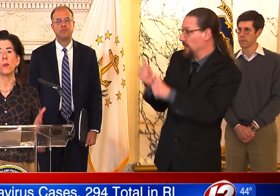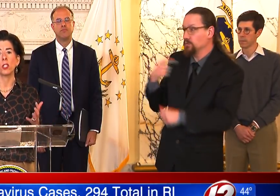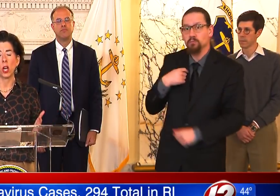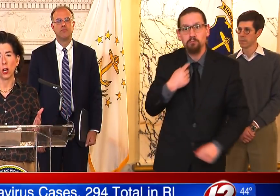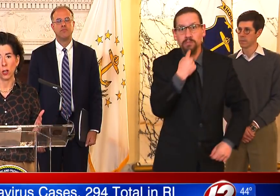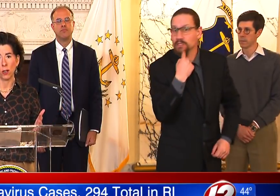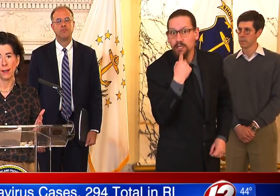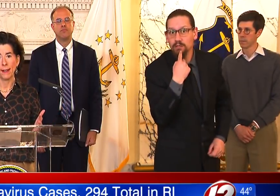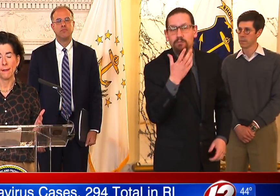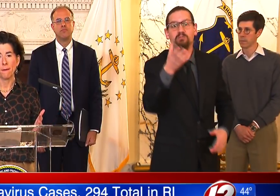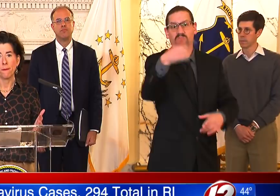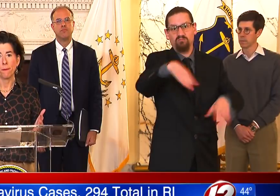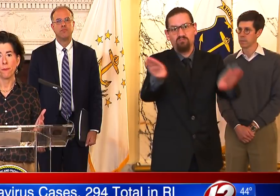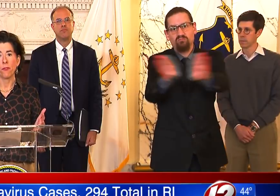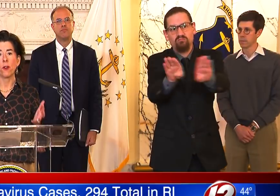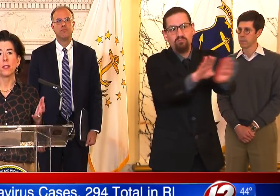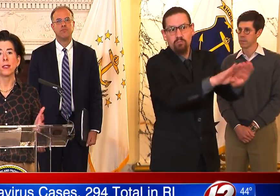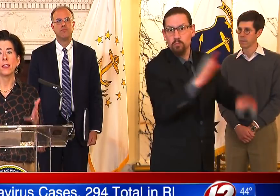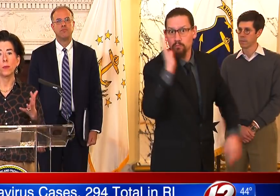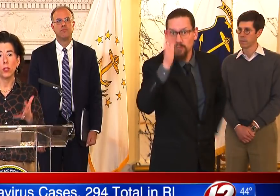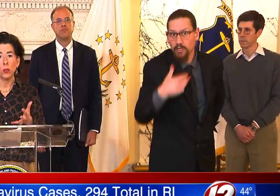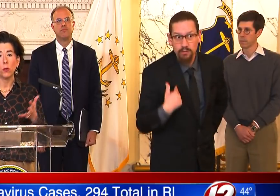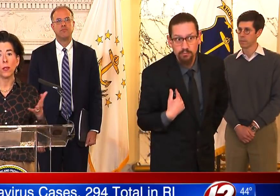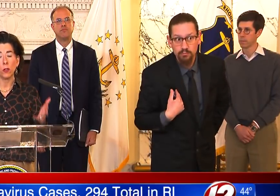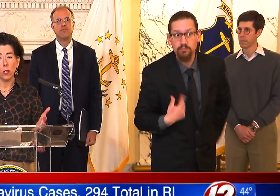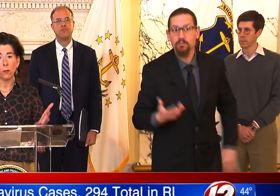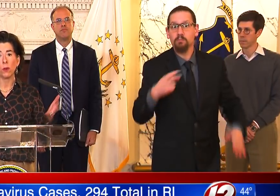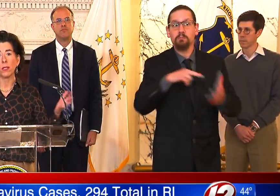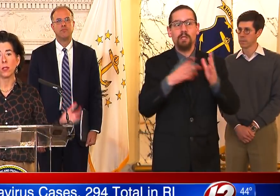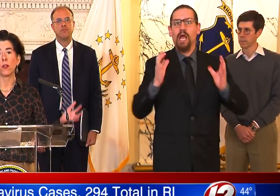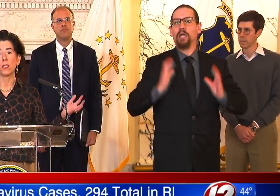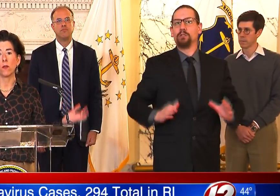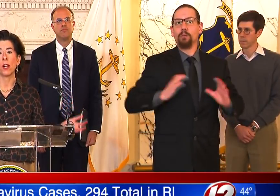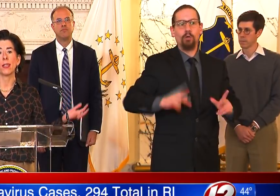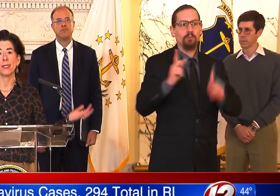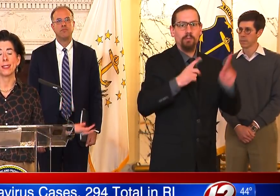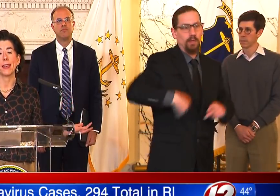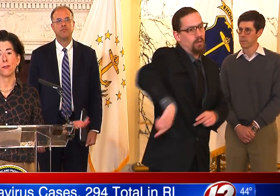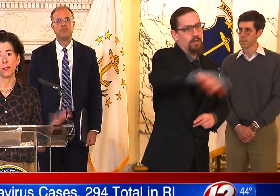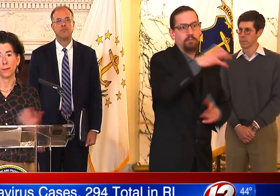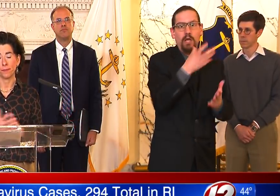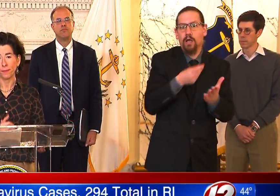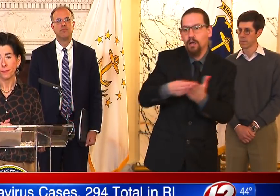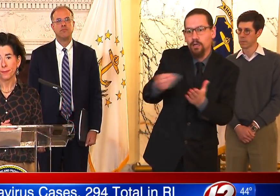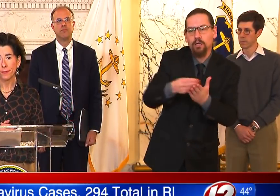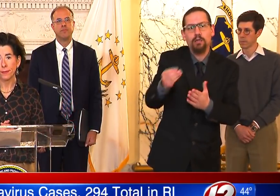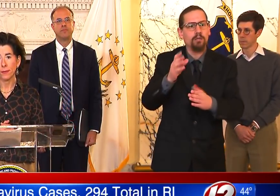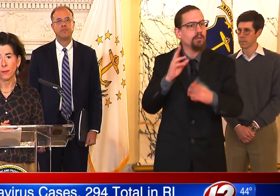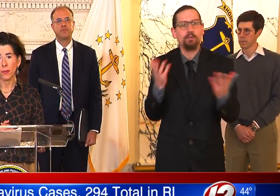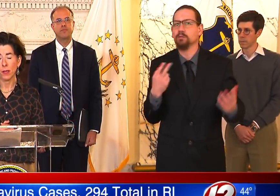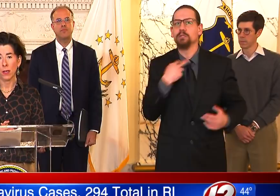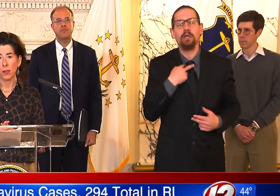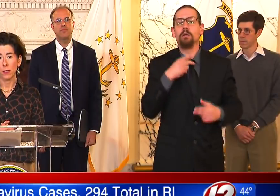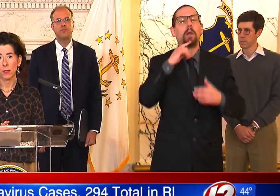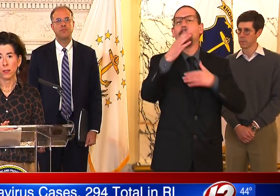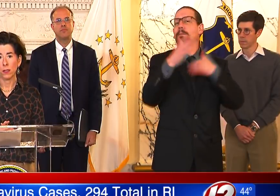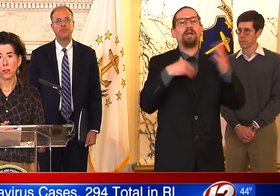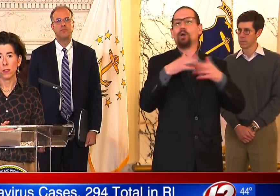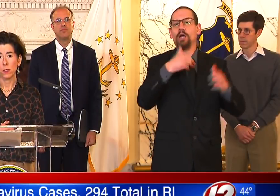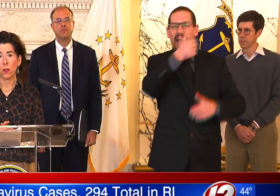RETAIL SHOP, OR CROWDED IN YOUR LIVING ROOM WITH A NEIGHBORHOOD PARTY, YOU ARE MAKING IT HARDER